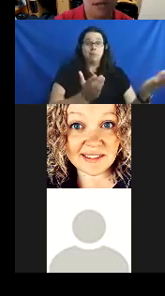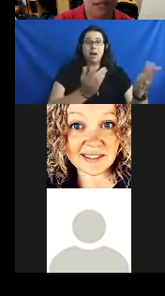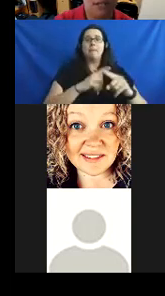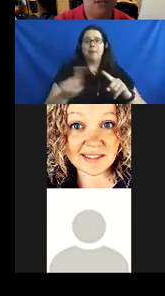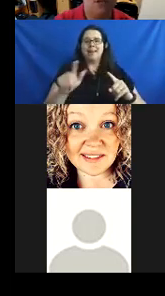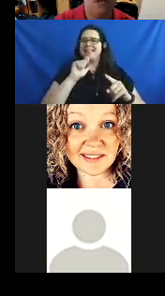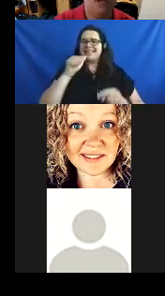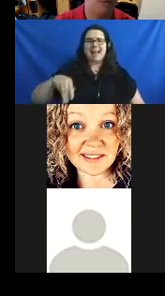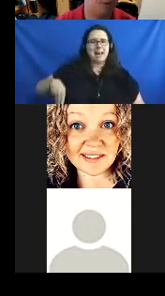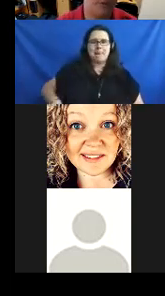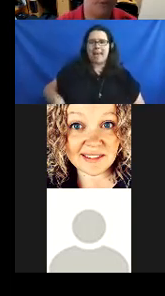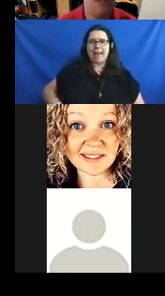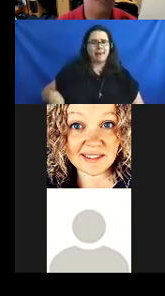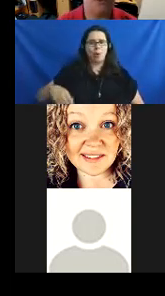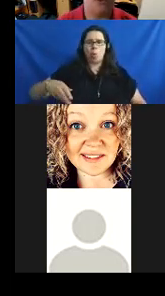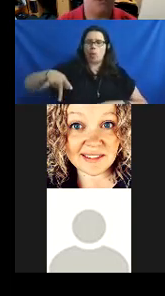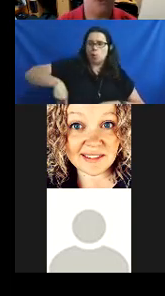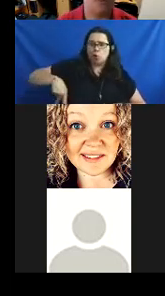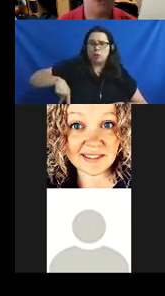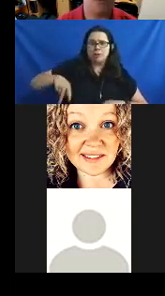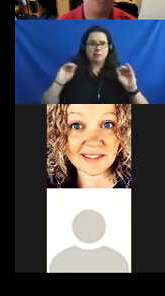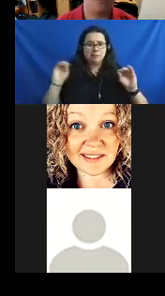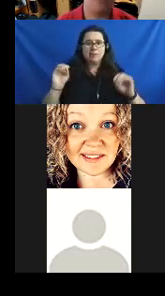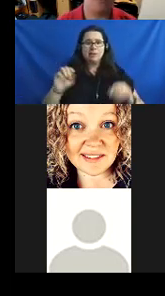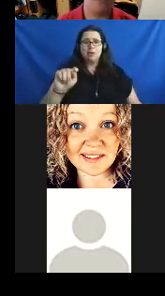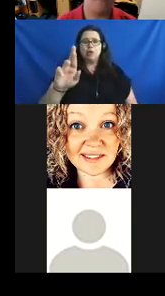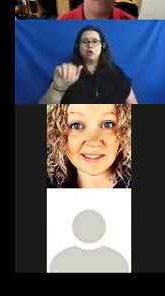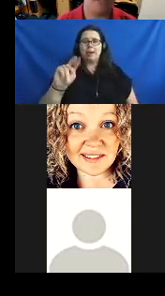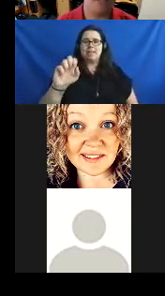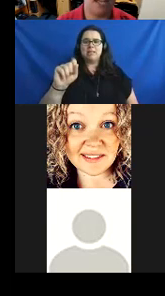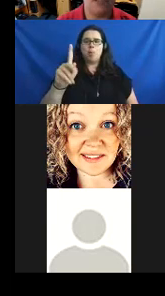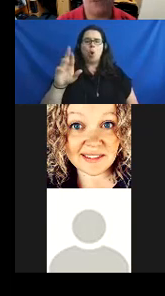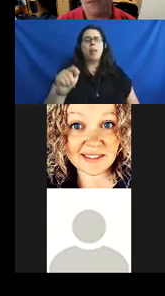OR A PURSE. SO, WITH TRANSPORTABLE THESE ARE DEVICES THAT HAVE THEIR